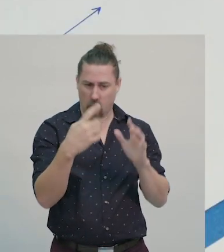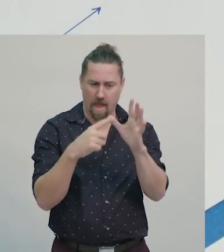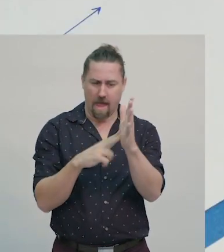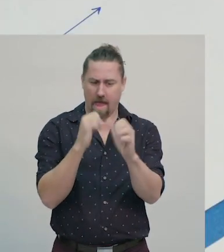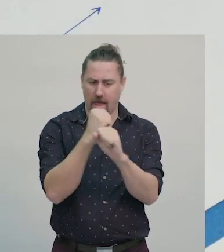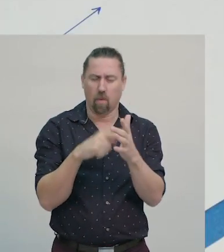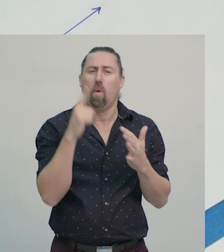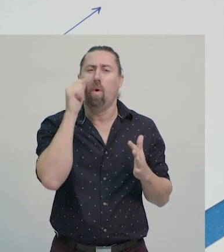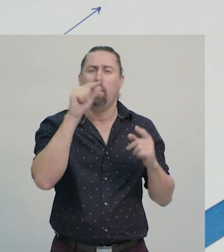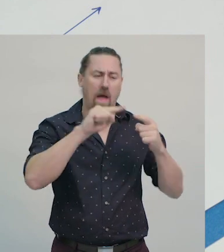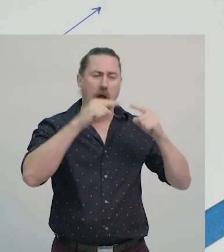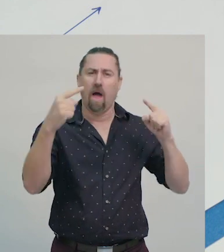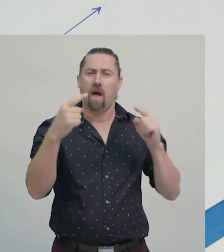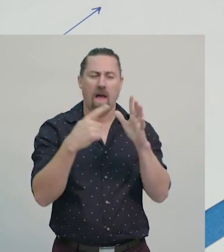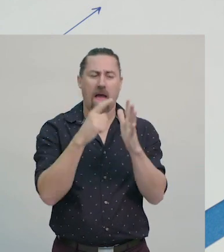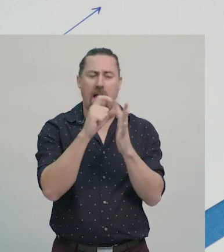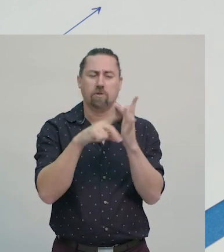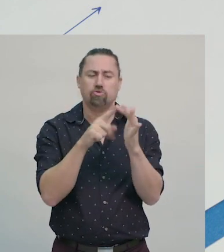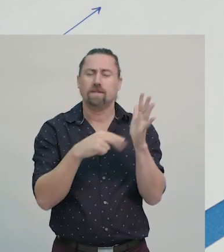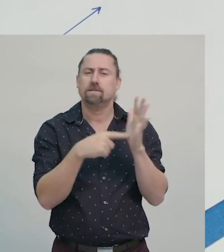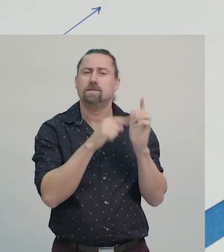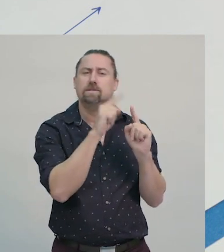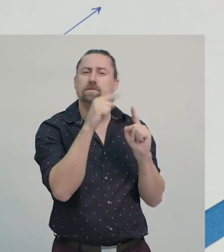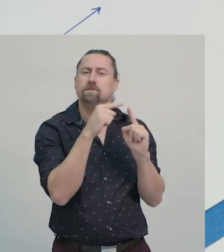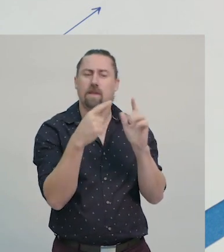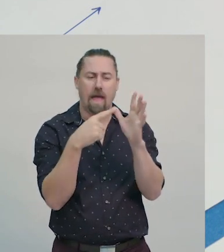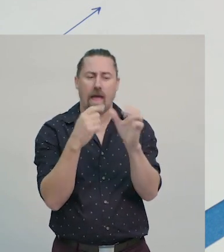Which angles are adjacent to B?